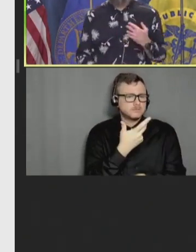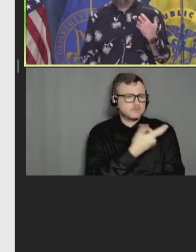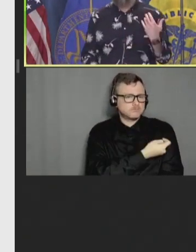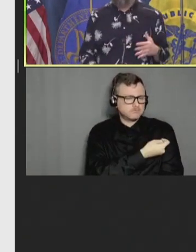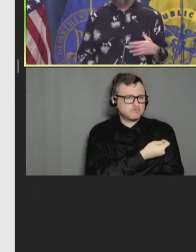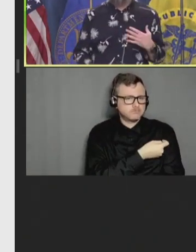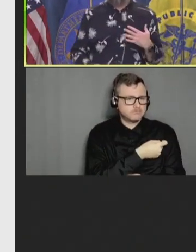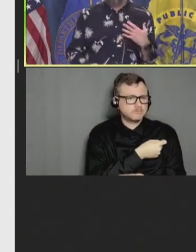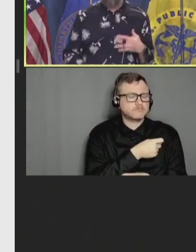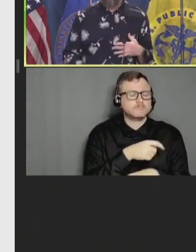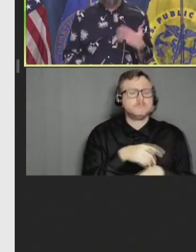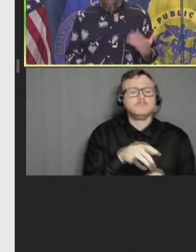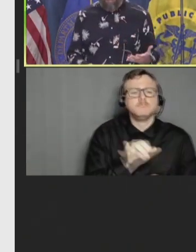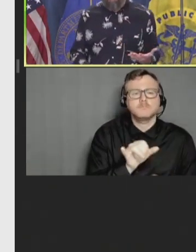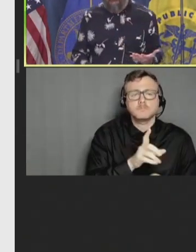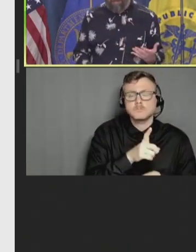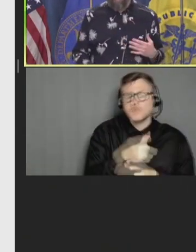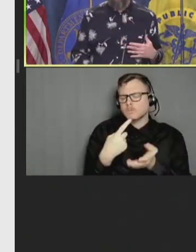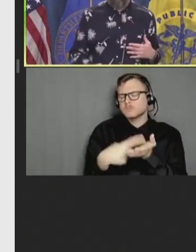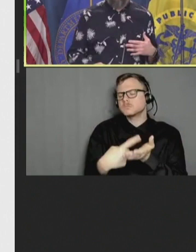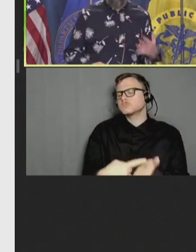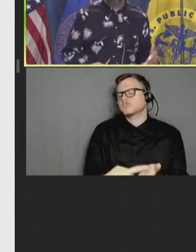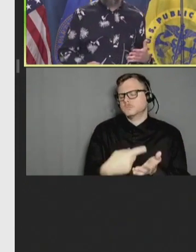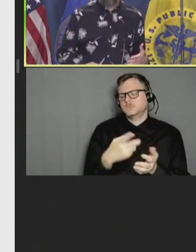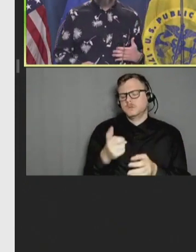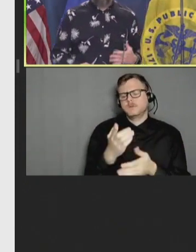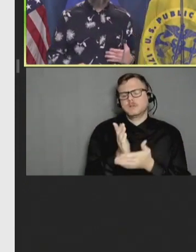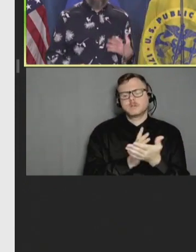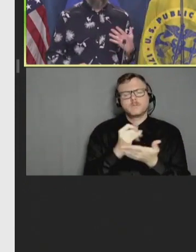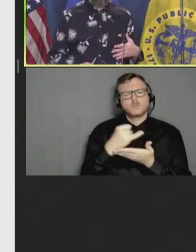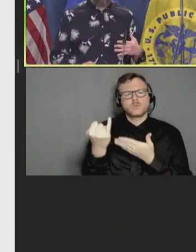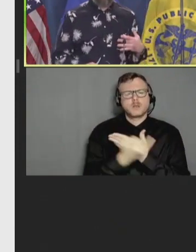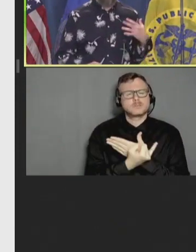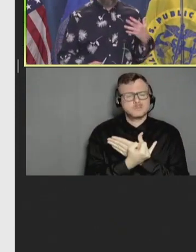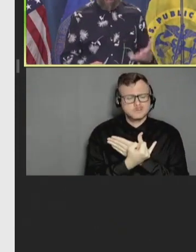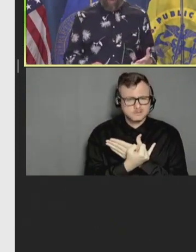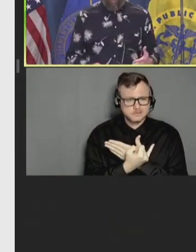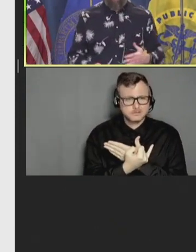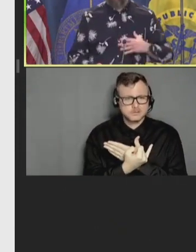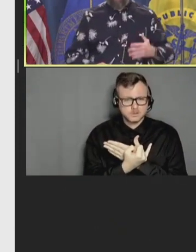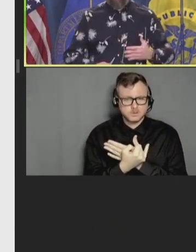So, just kind of talking about some of the projects that we have going on now, which it all